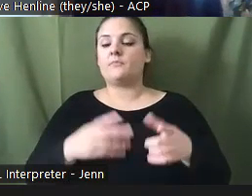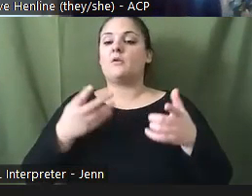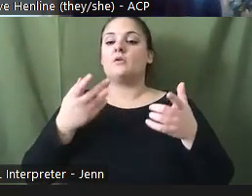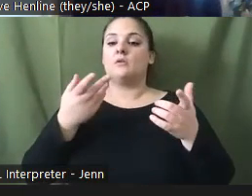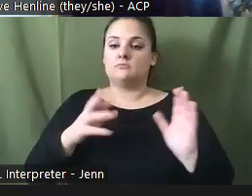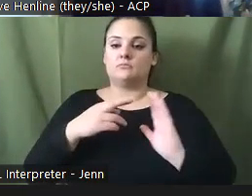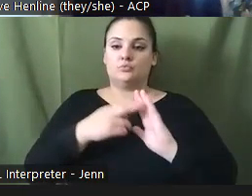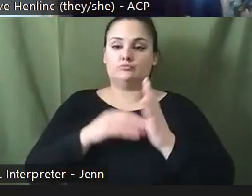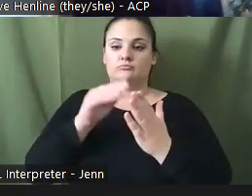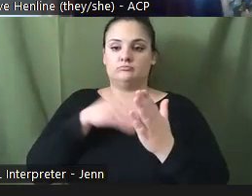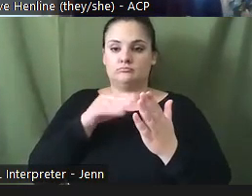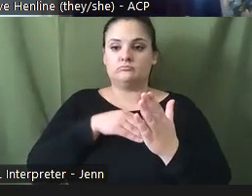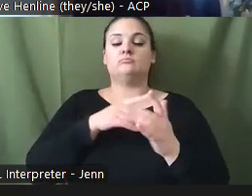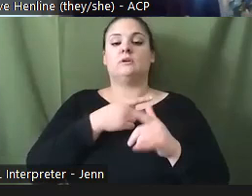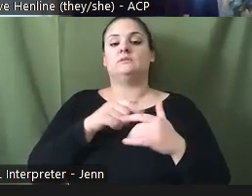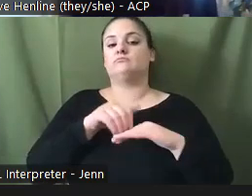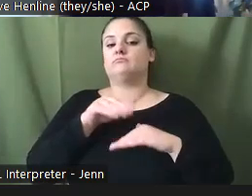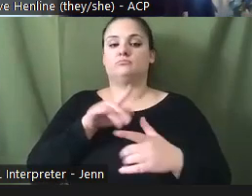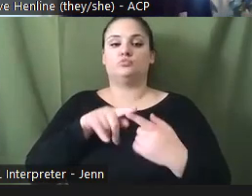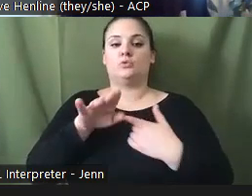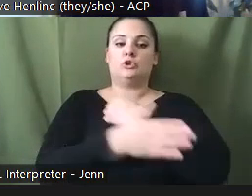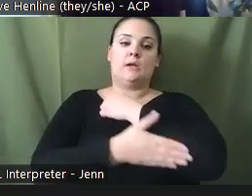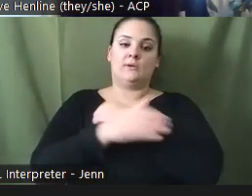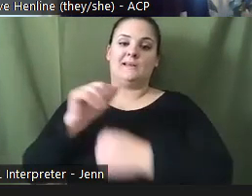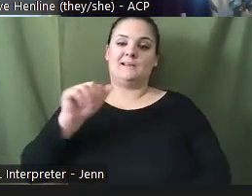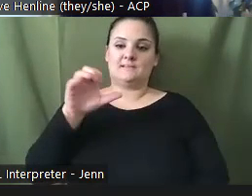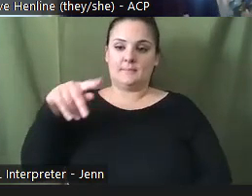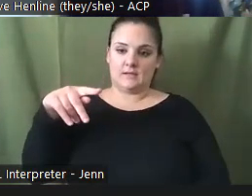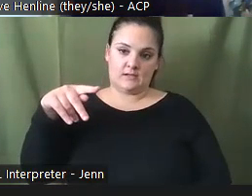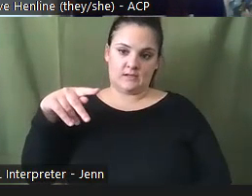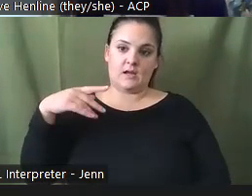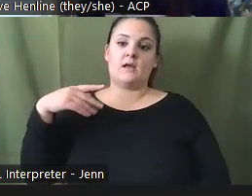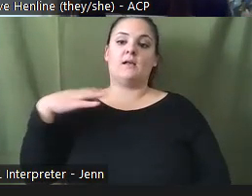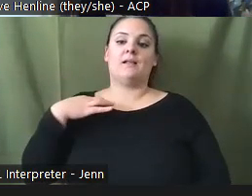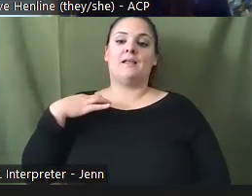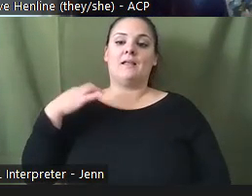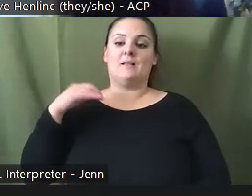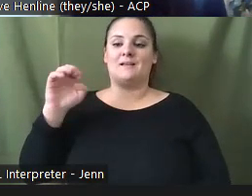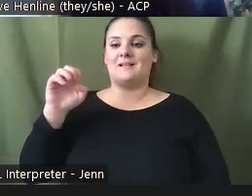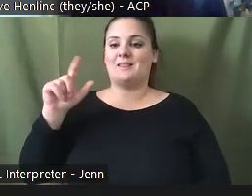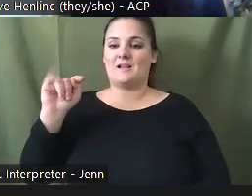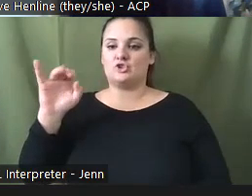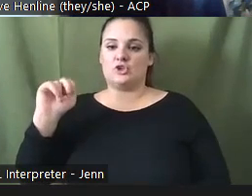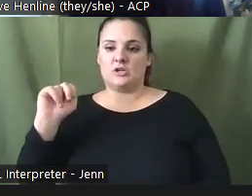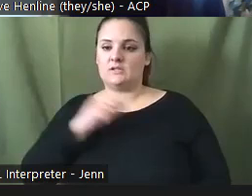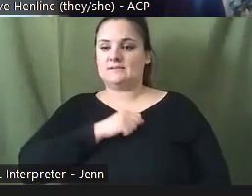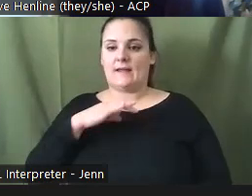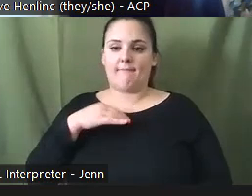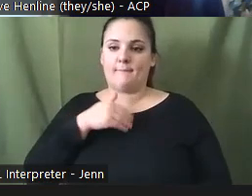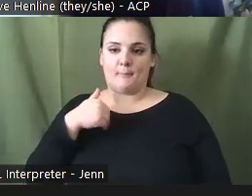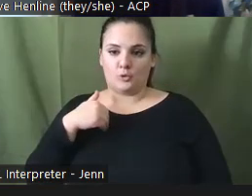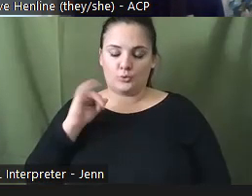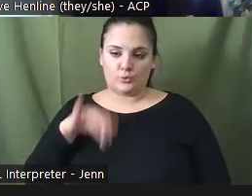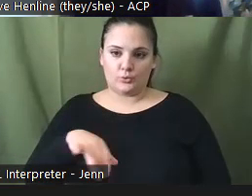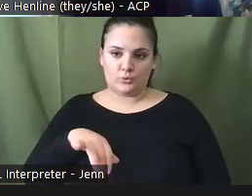form and submit it to their county ACP election staff member. That information is also included